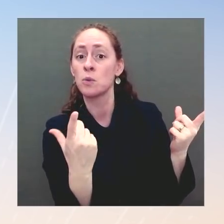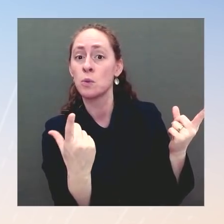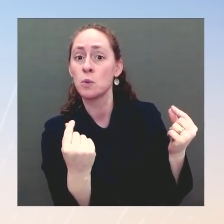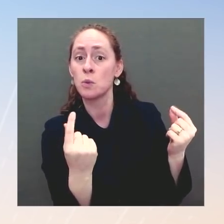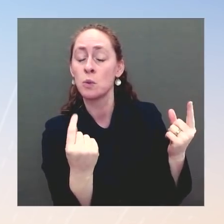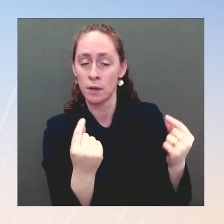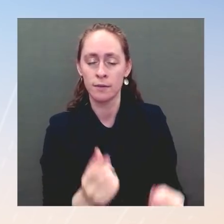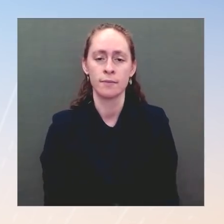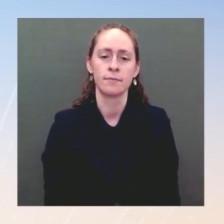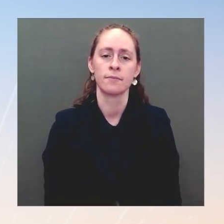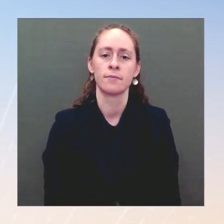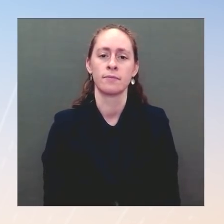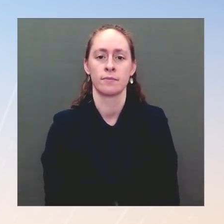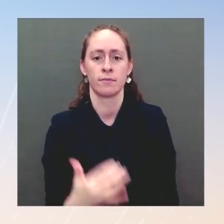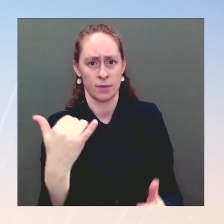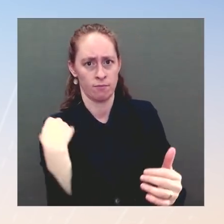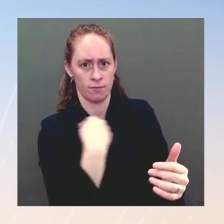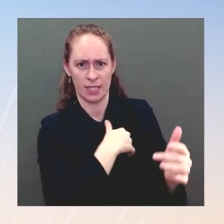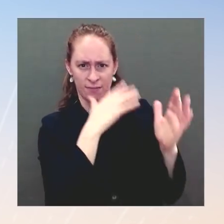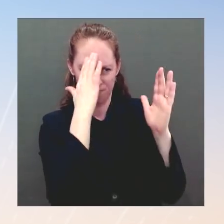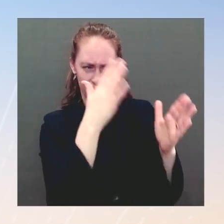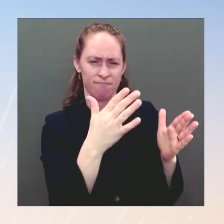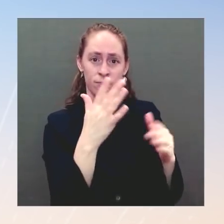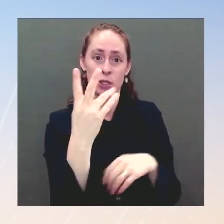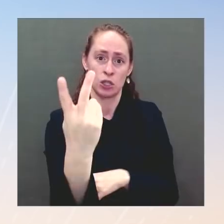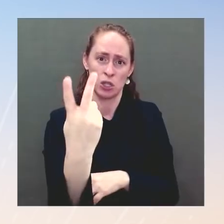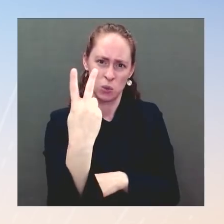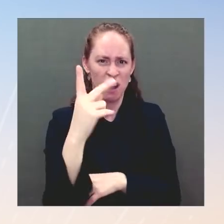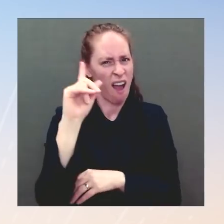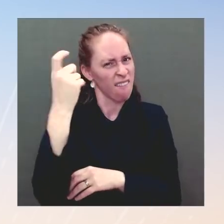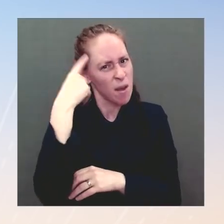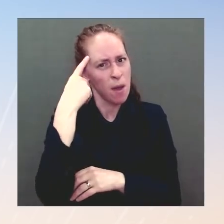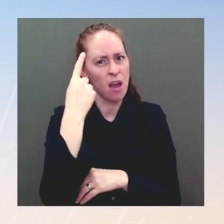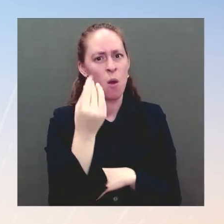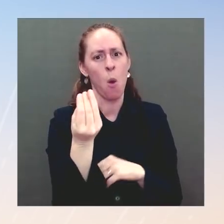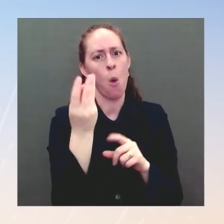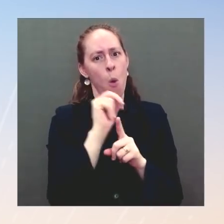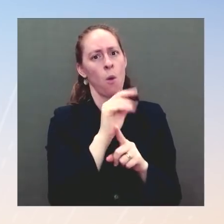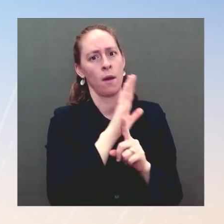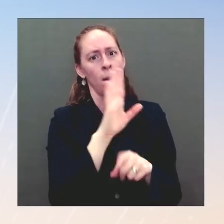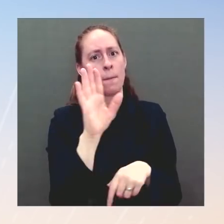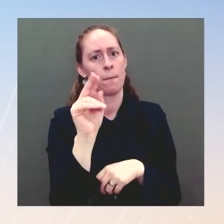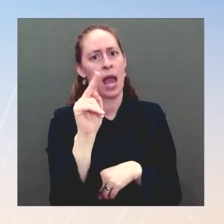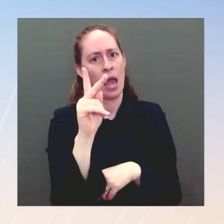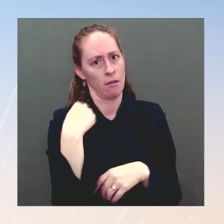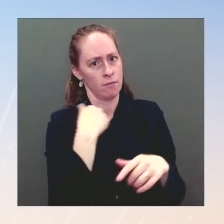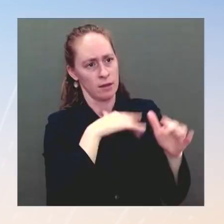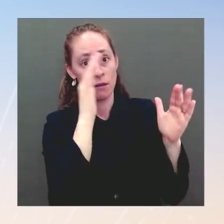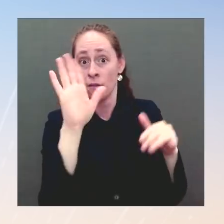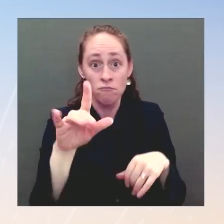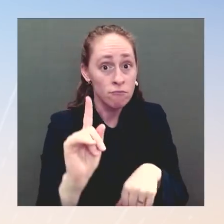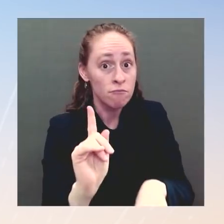for the first time; that is the significance. These banks can no longer -- what it means is they can no longer make any transactions